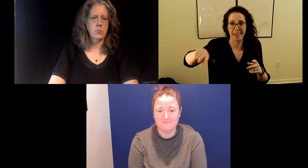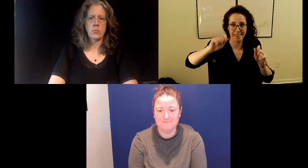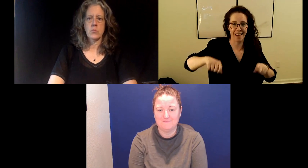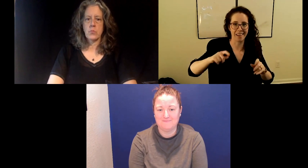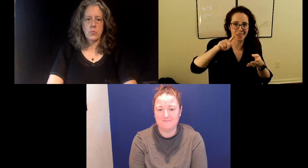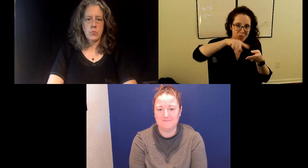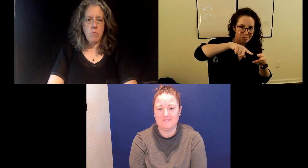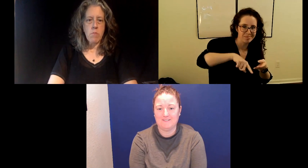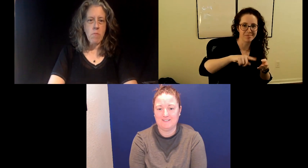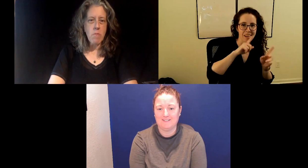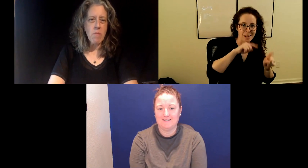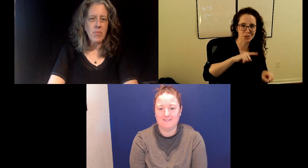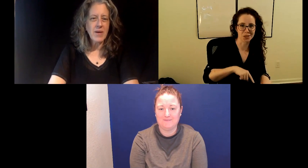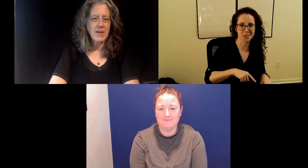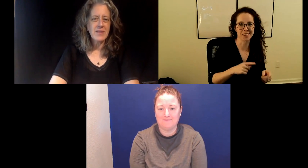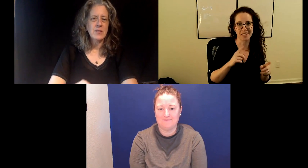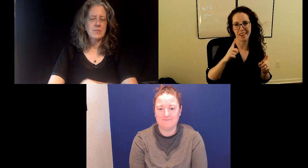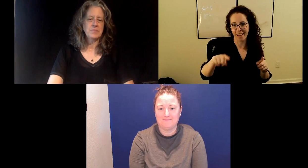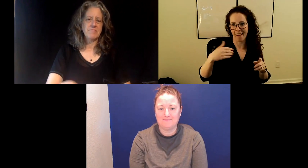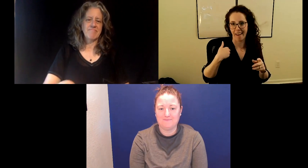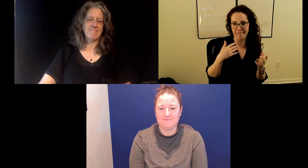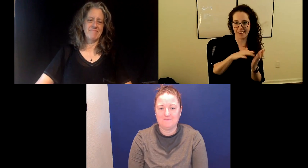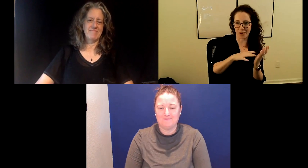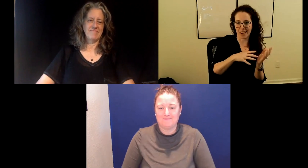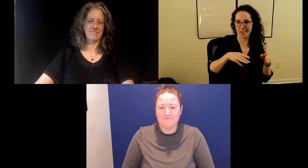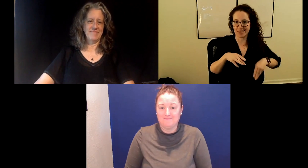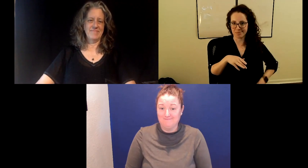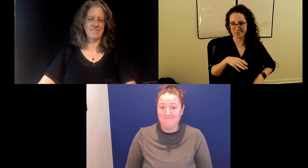and really right now they can research to find answers they can